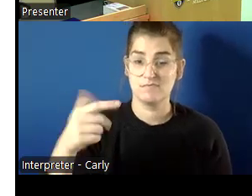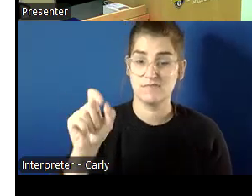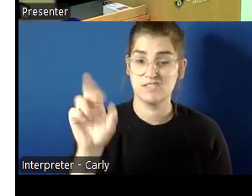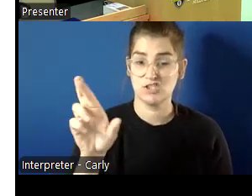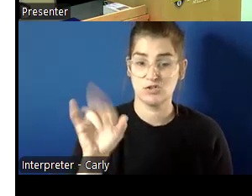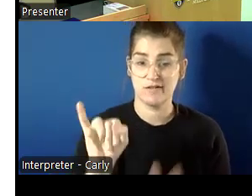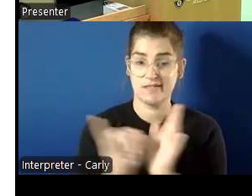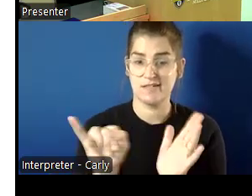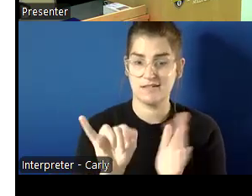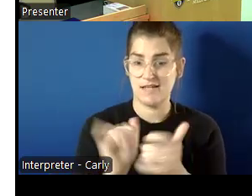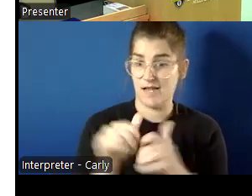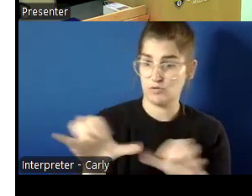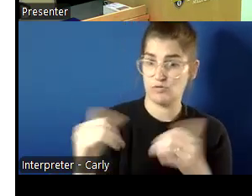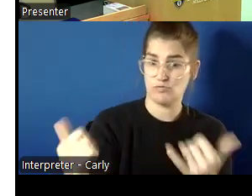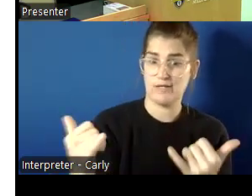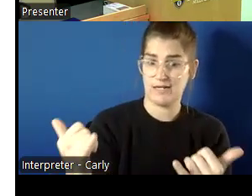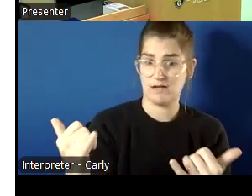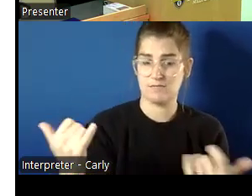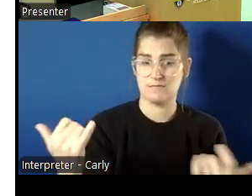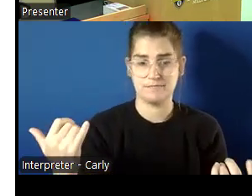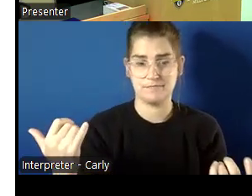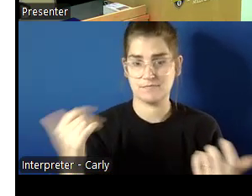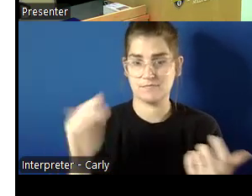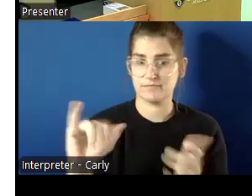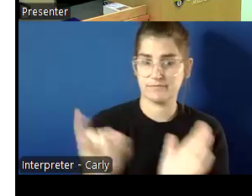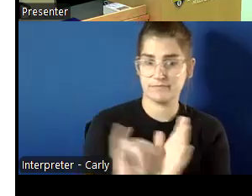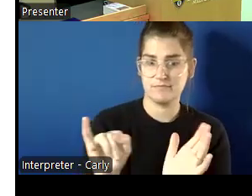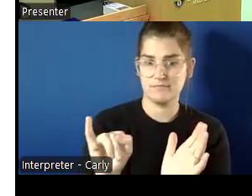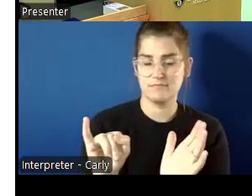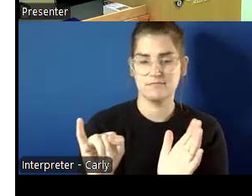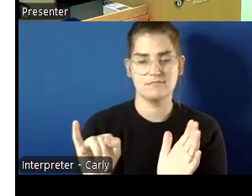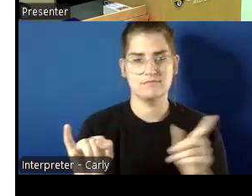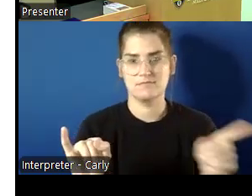"How are you doing at a time whenever the way that you identify is not being